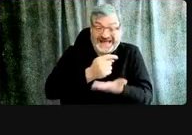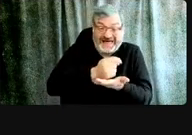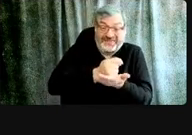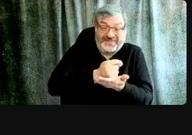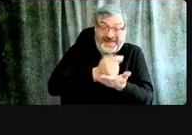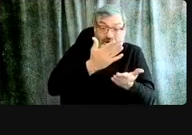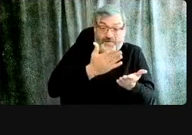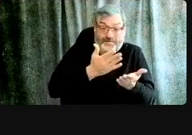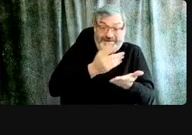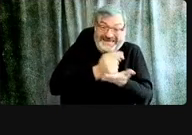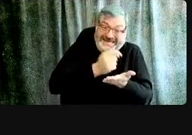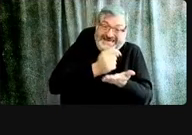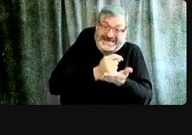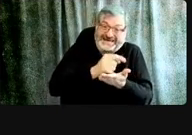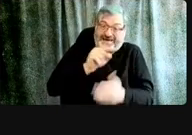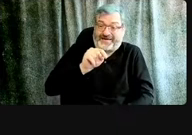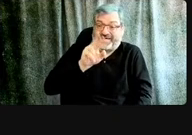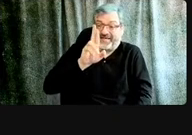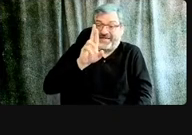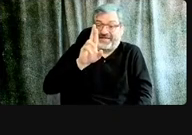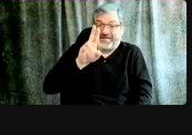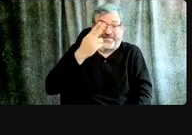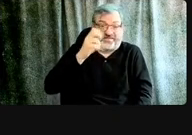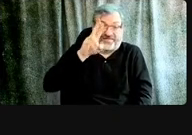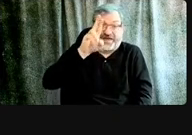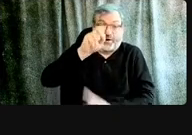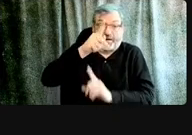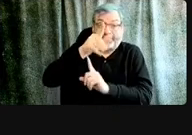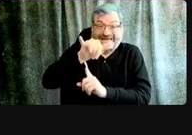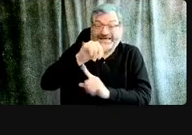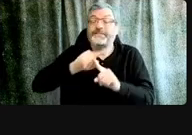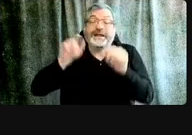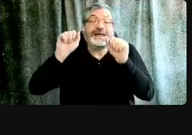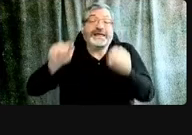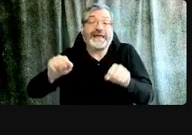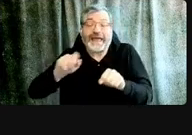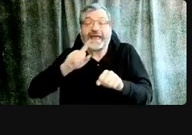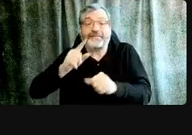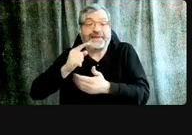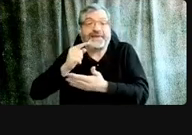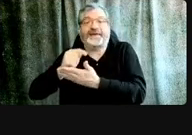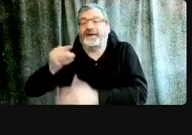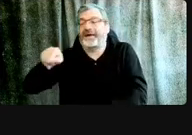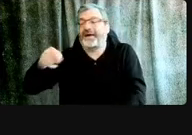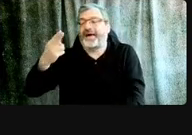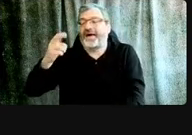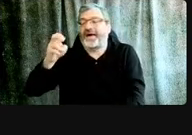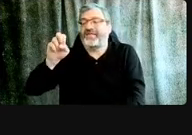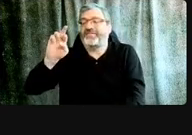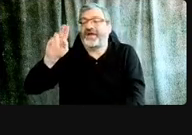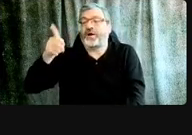And so these case studies look different depending on the Museum. Sometimes they involve people bringing